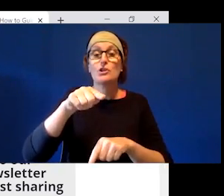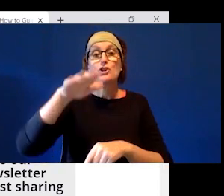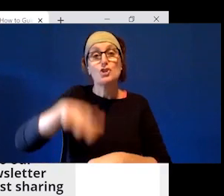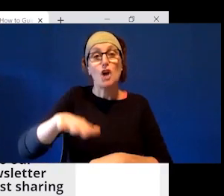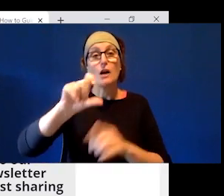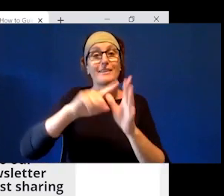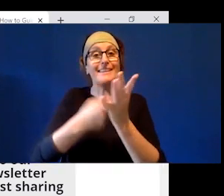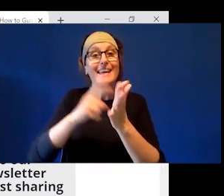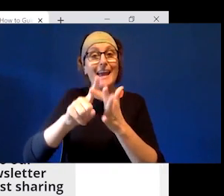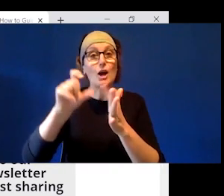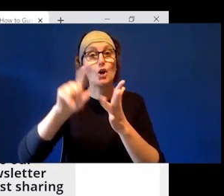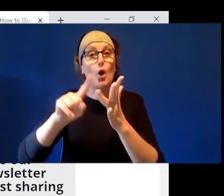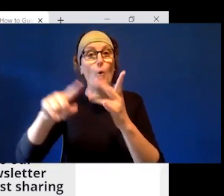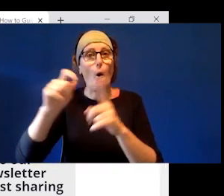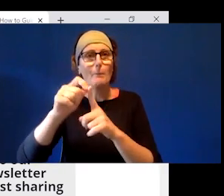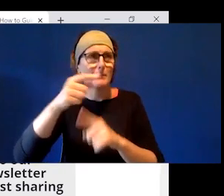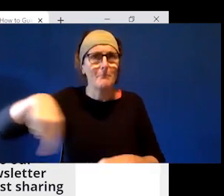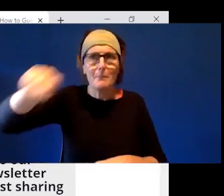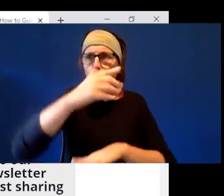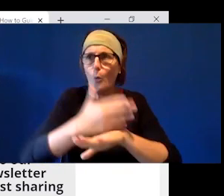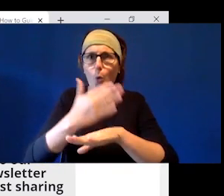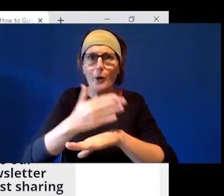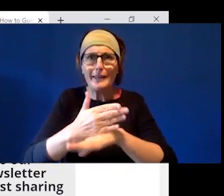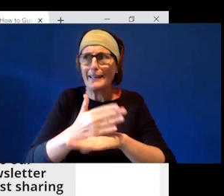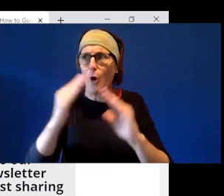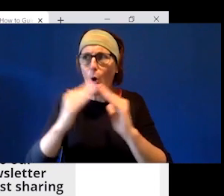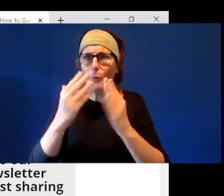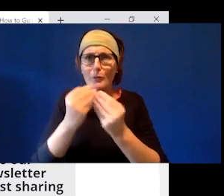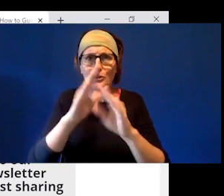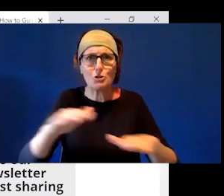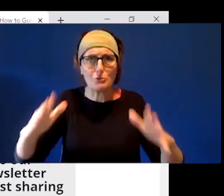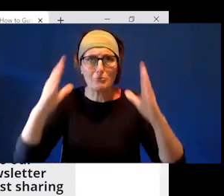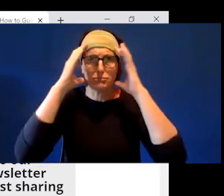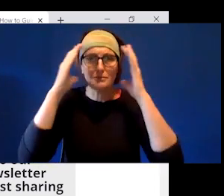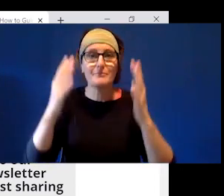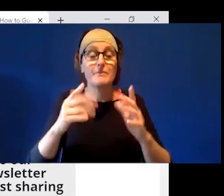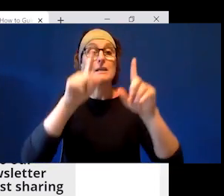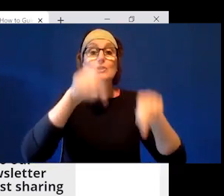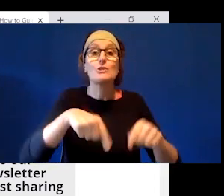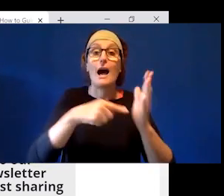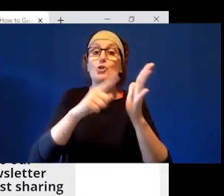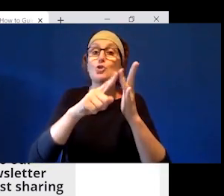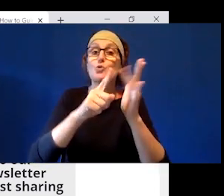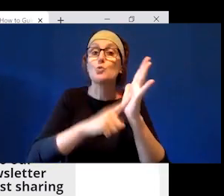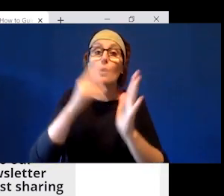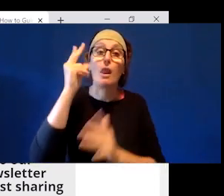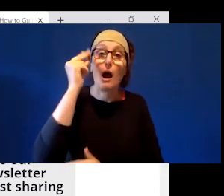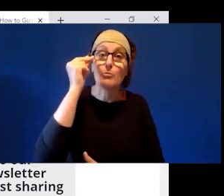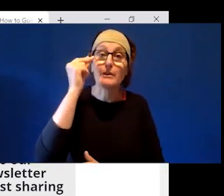All of us working at home with children - I don't know what we are going to do! A tool library...